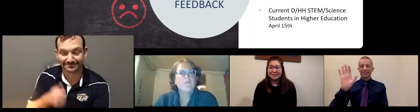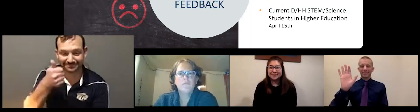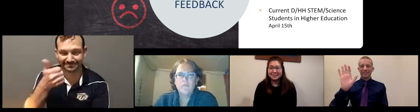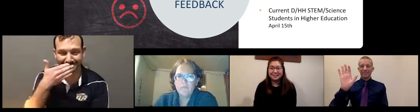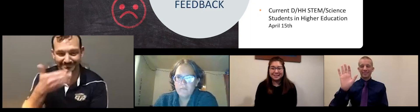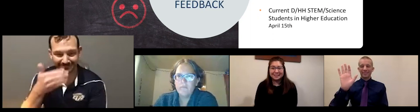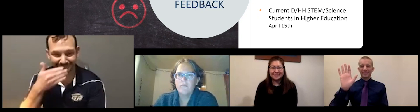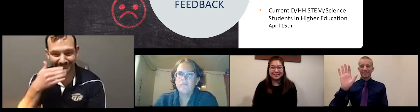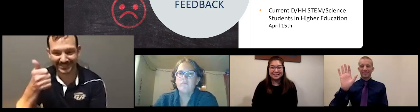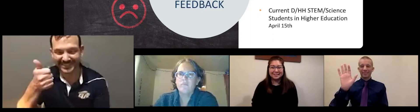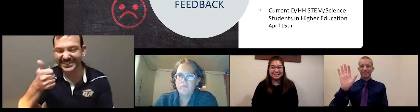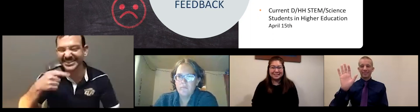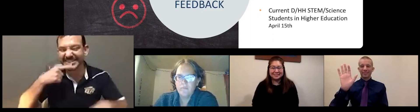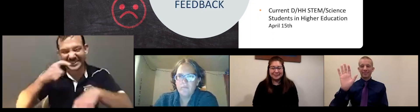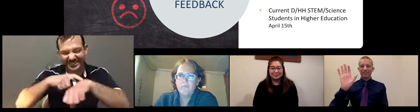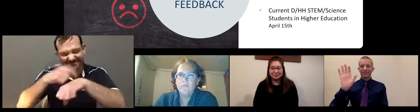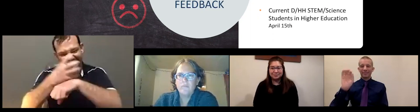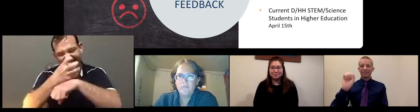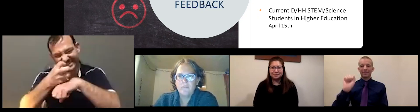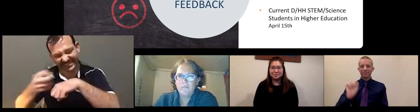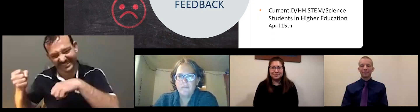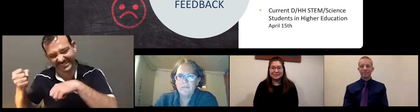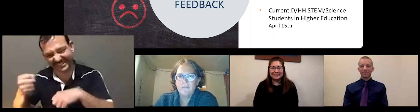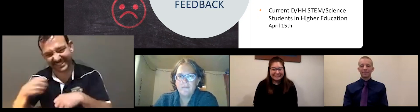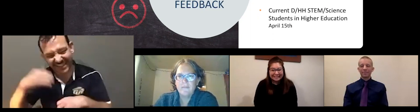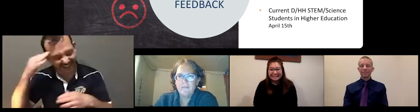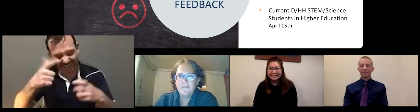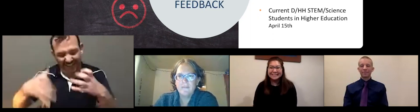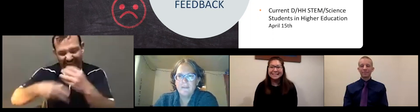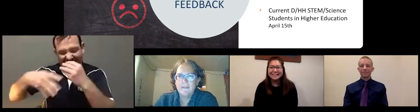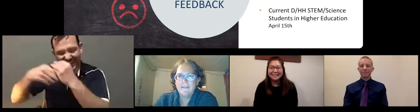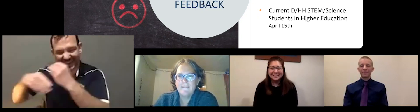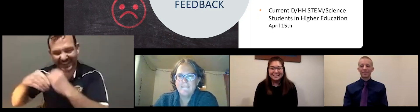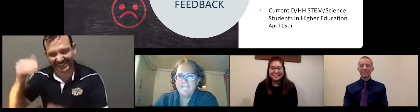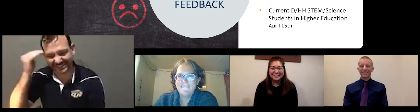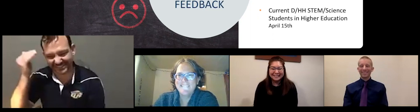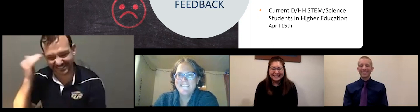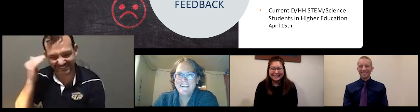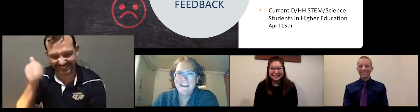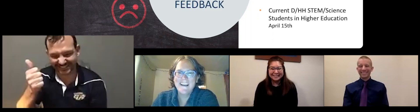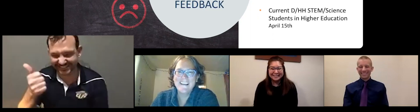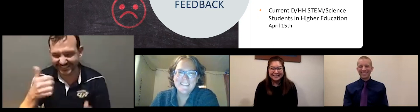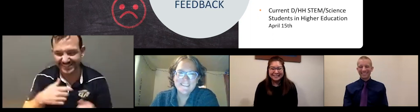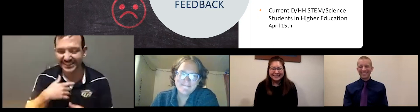Thank you. Time’s out. I know you all want to add more information.